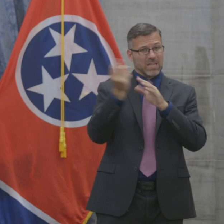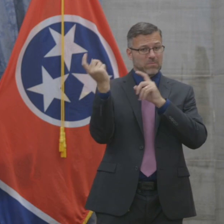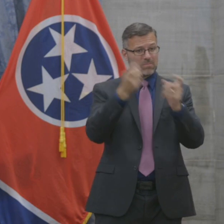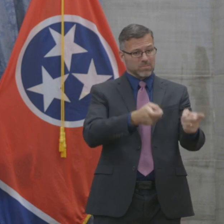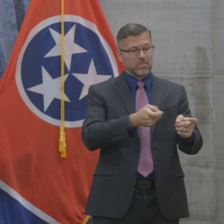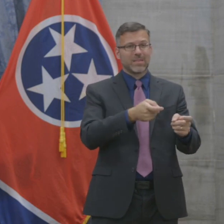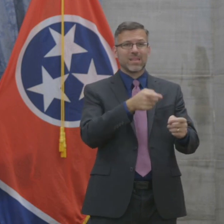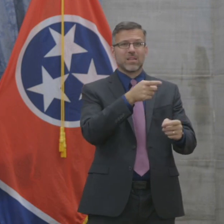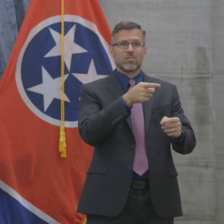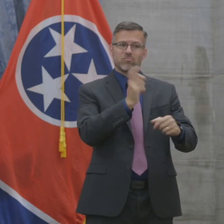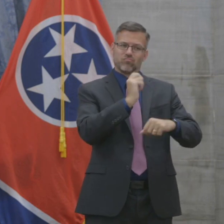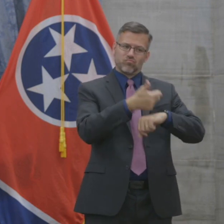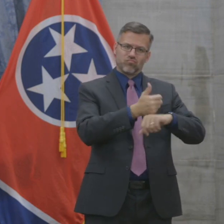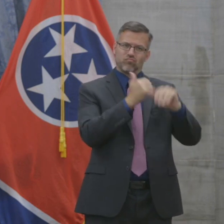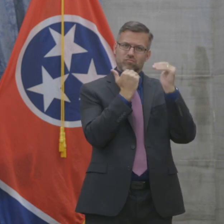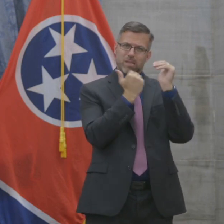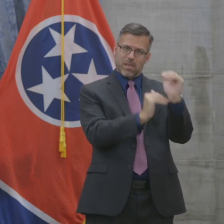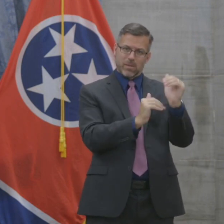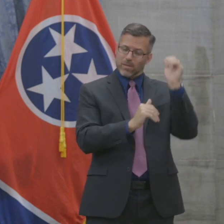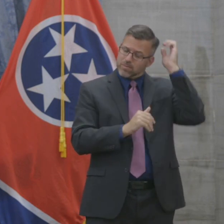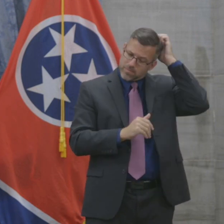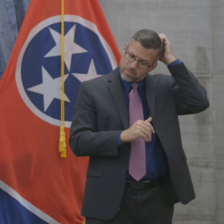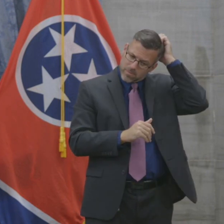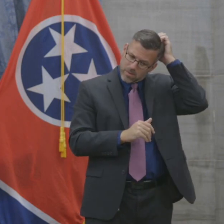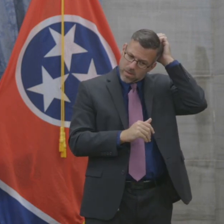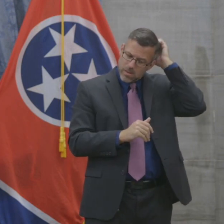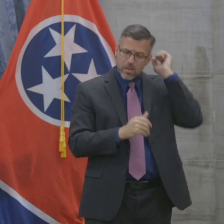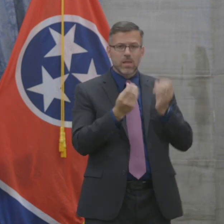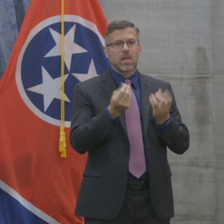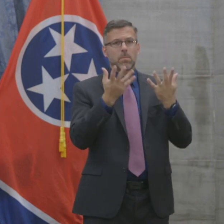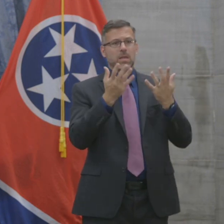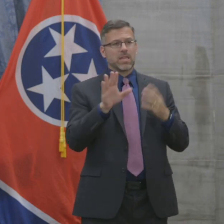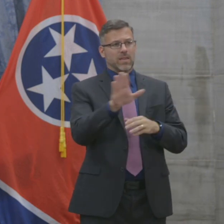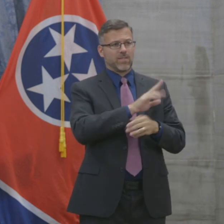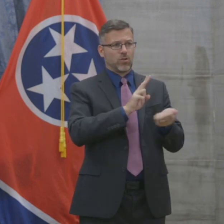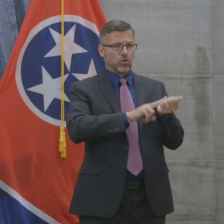in the way we do visitation. I've asked the department and